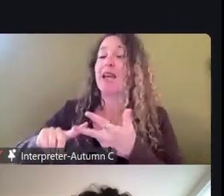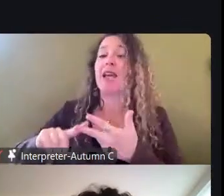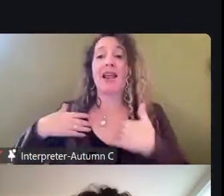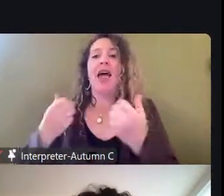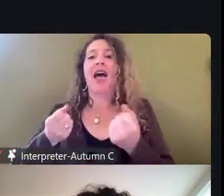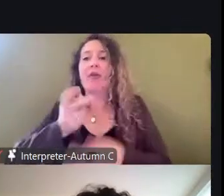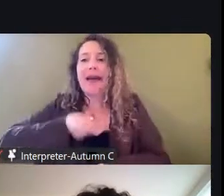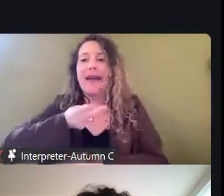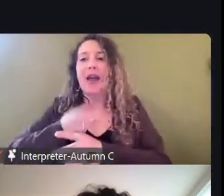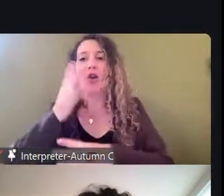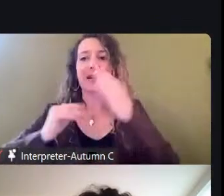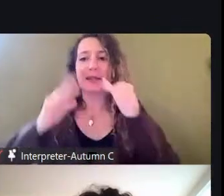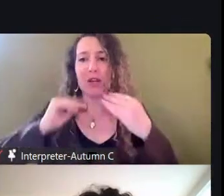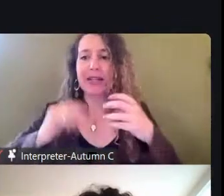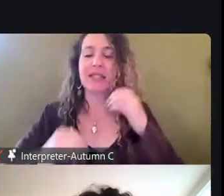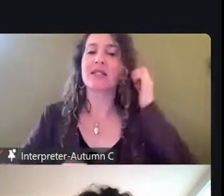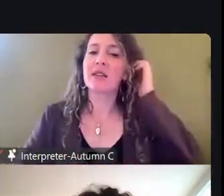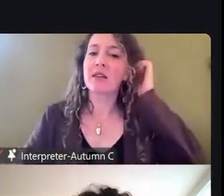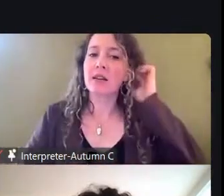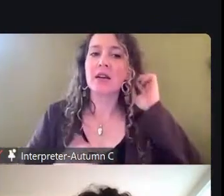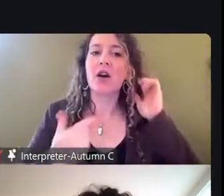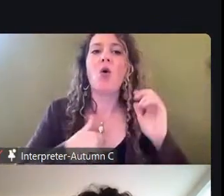and we took a unique mixed methods approach.